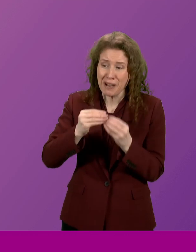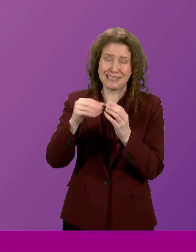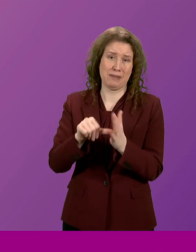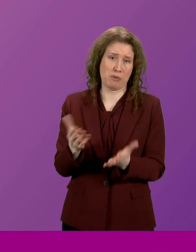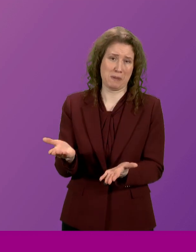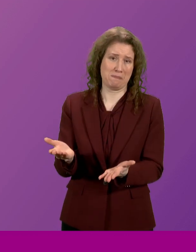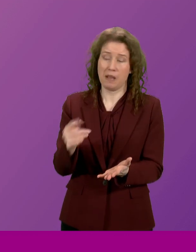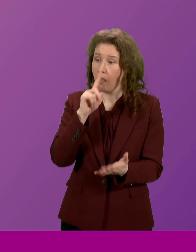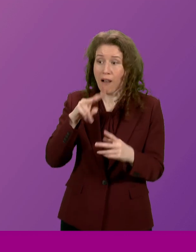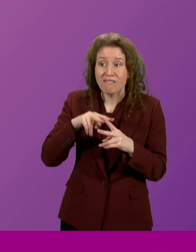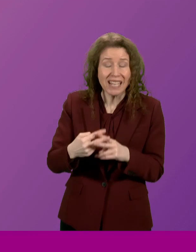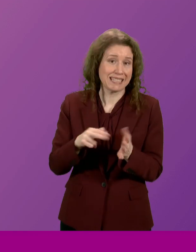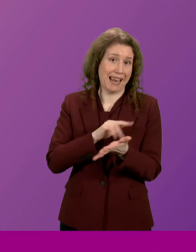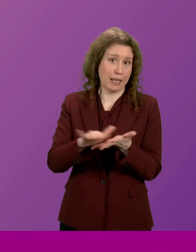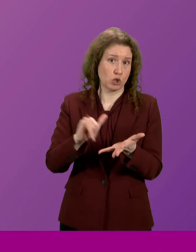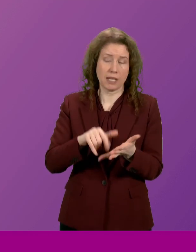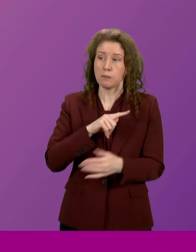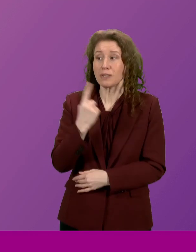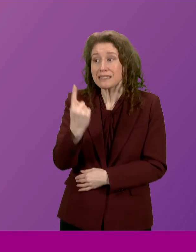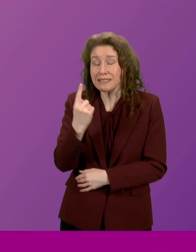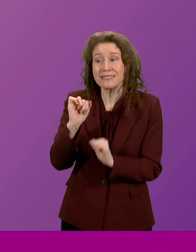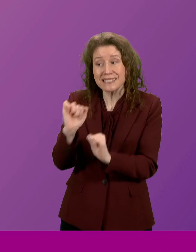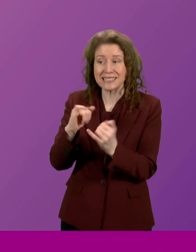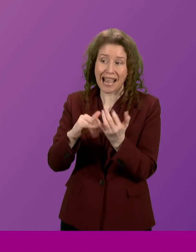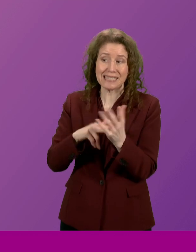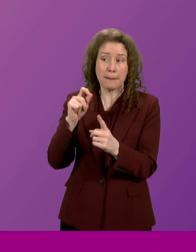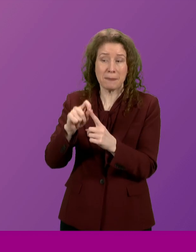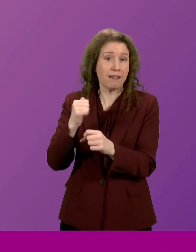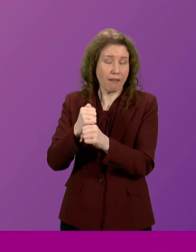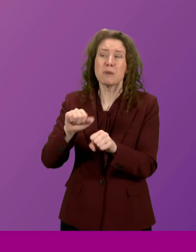and that he cannot fix our NHS because his SNP Government broke it?